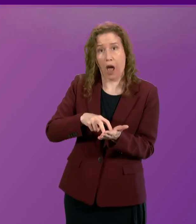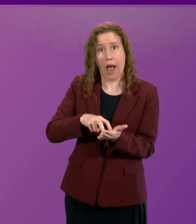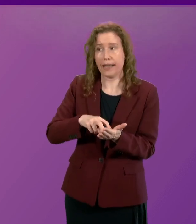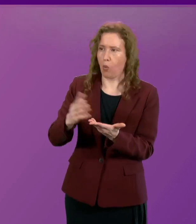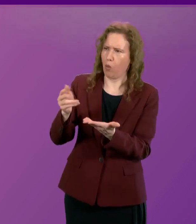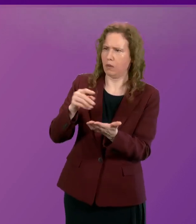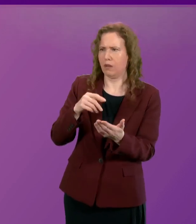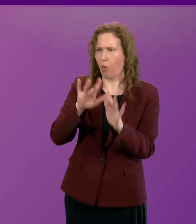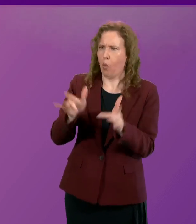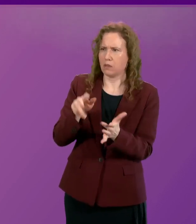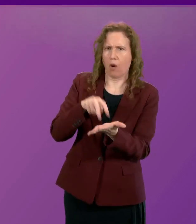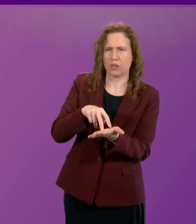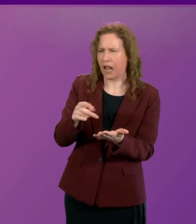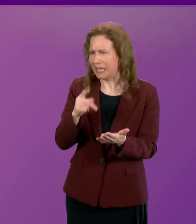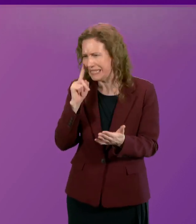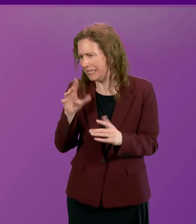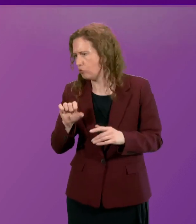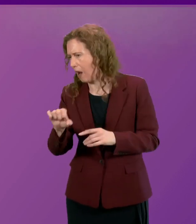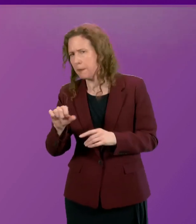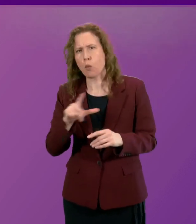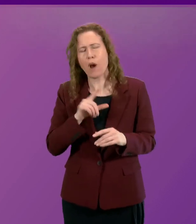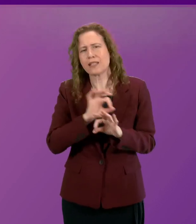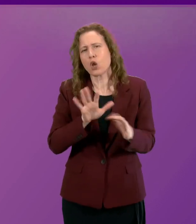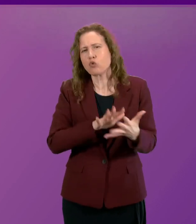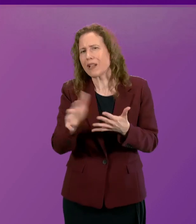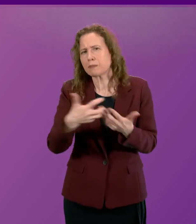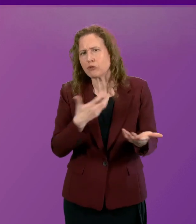why is there no transparency about waiting times for hospital appointments?